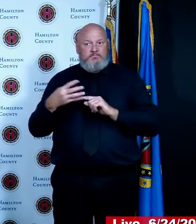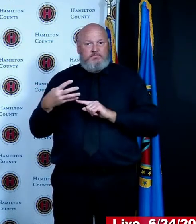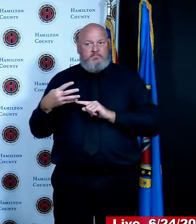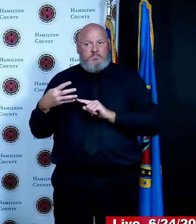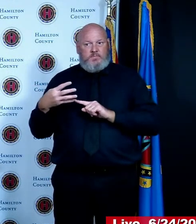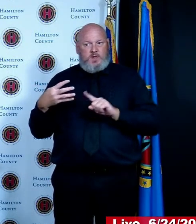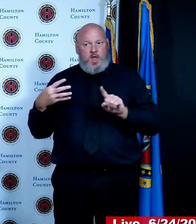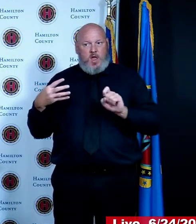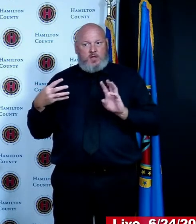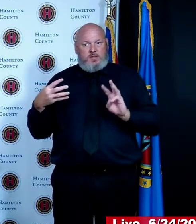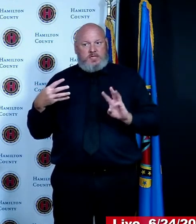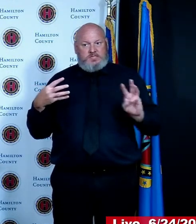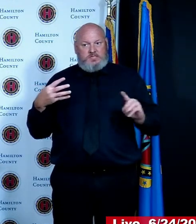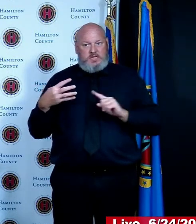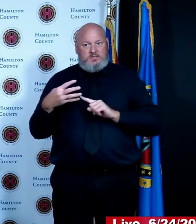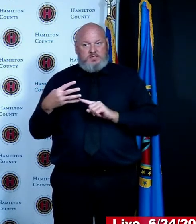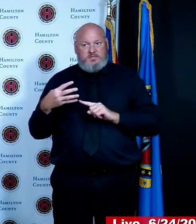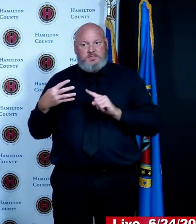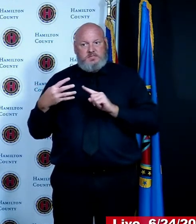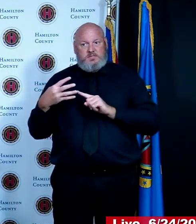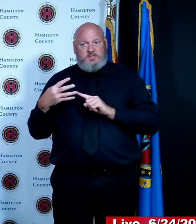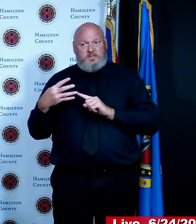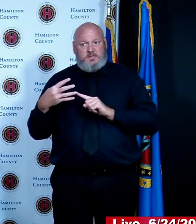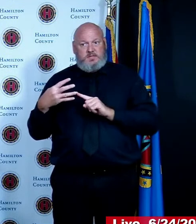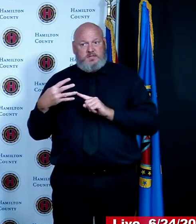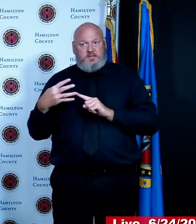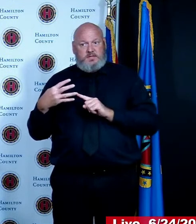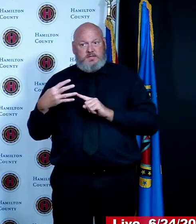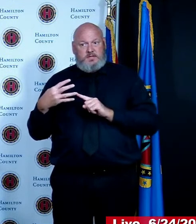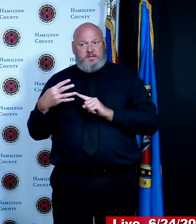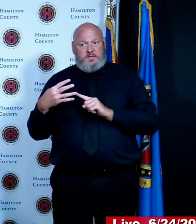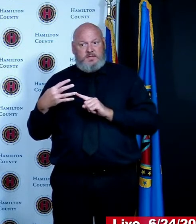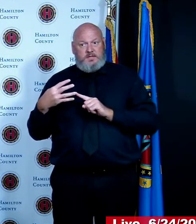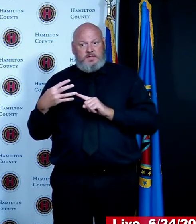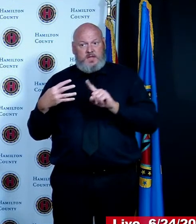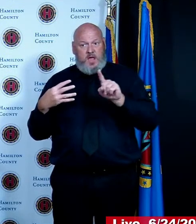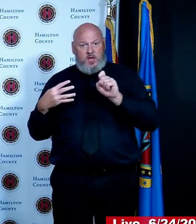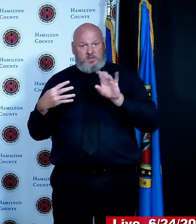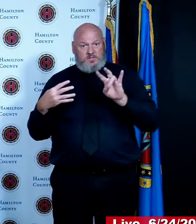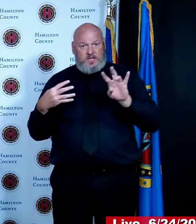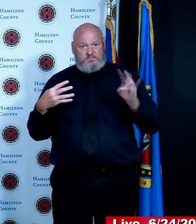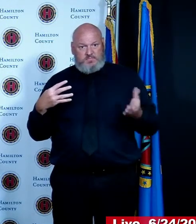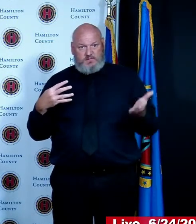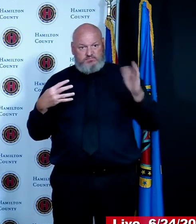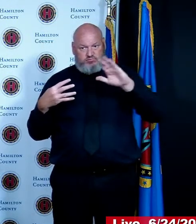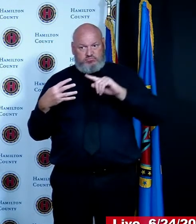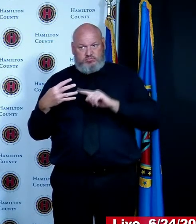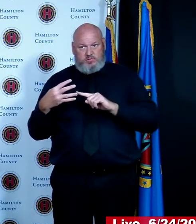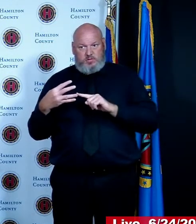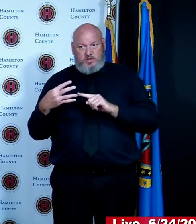a week later the increase is 177 a week later and this is the last time we were